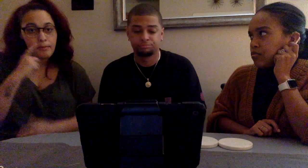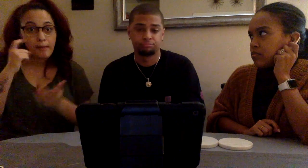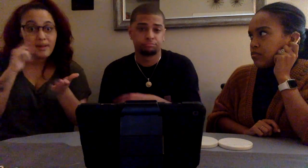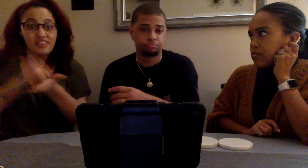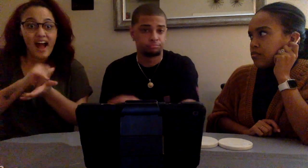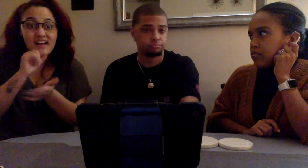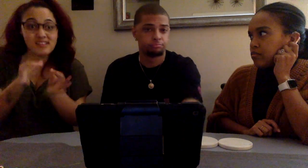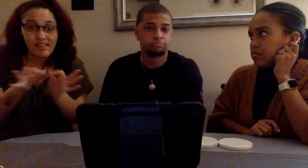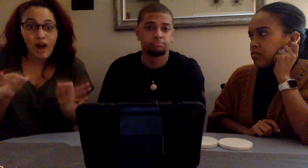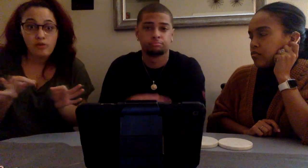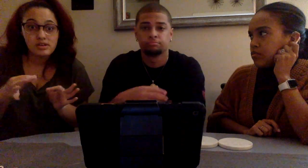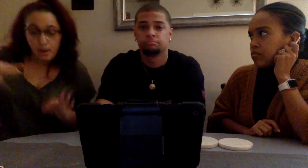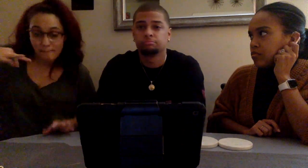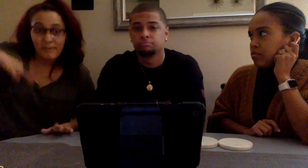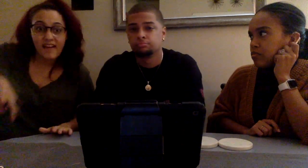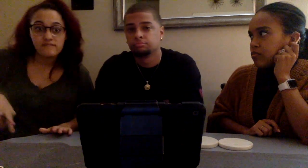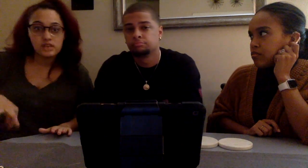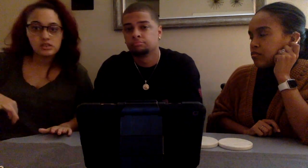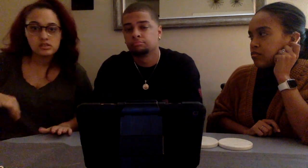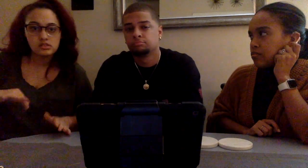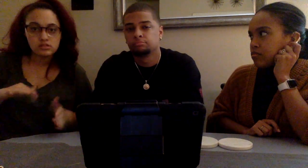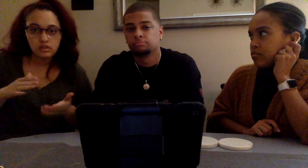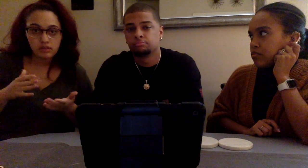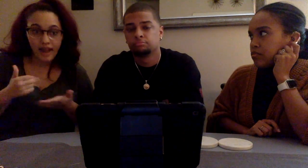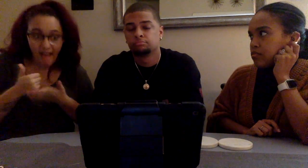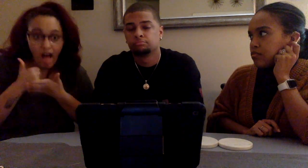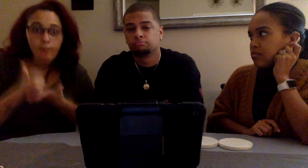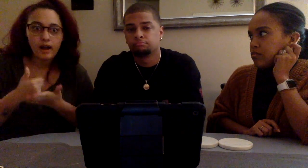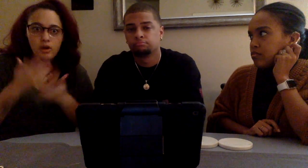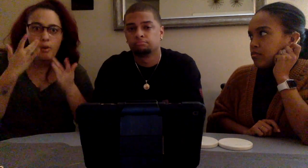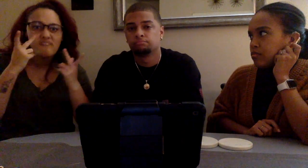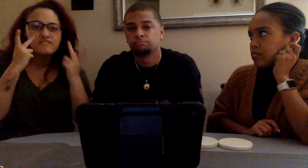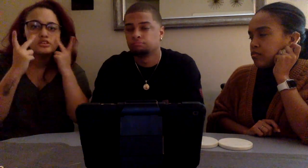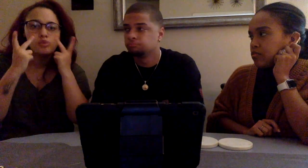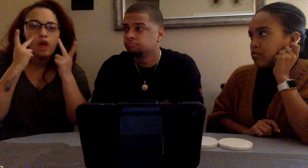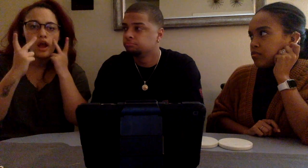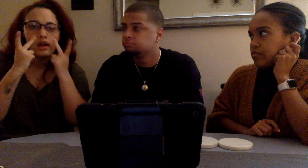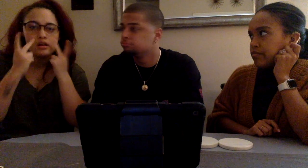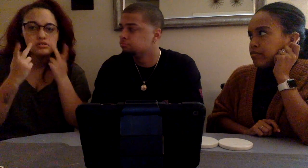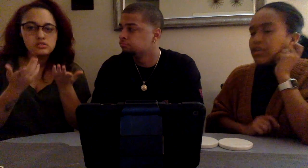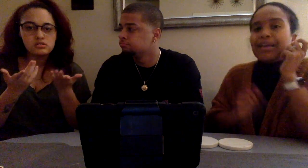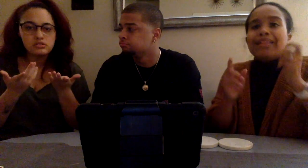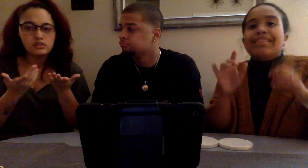That is an official language and is BENEFICIAL. It helps. It's visual.